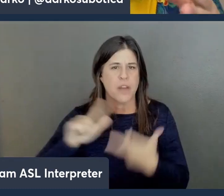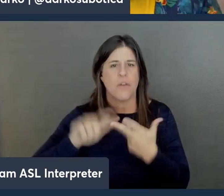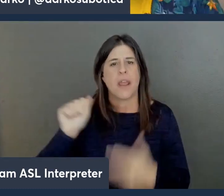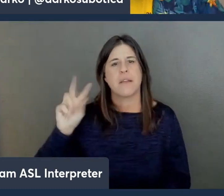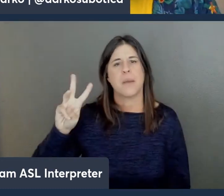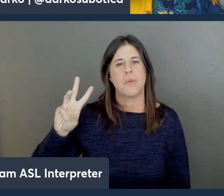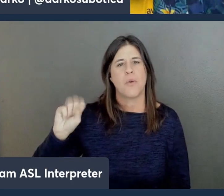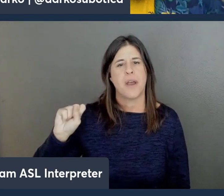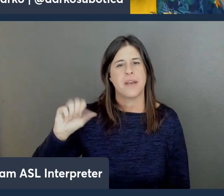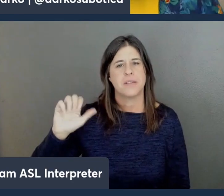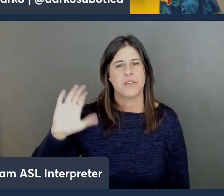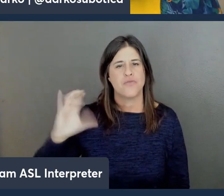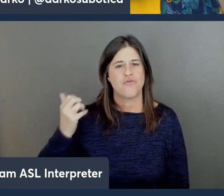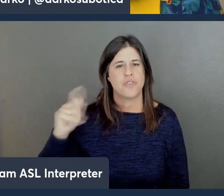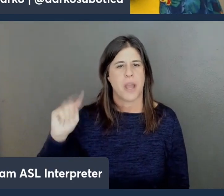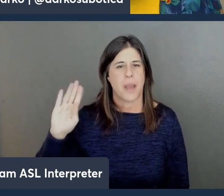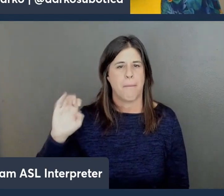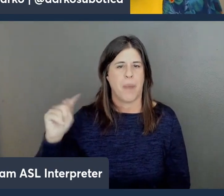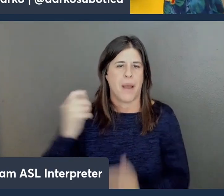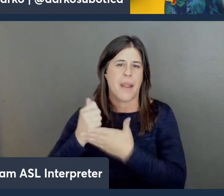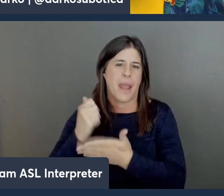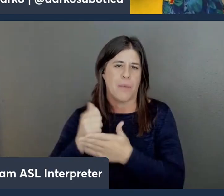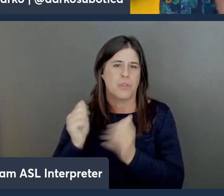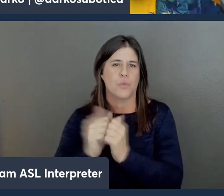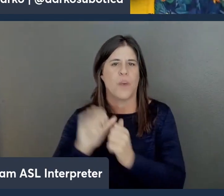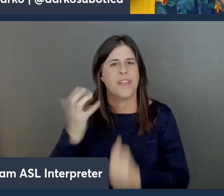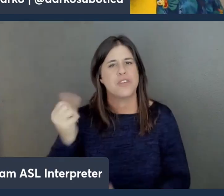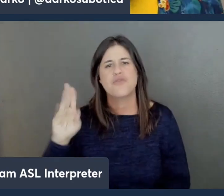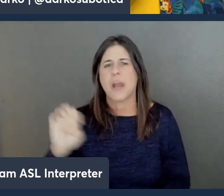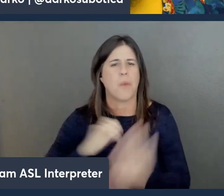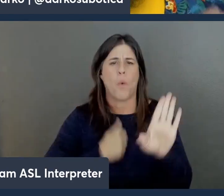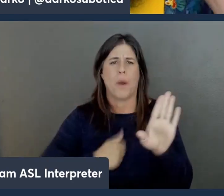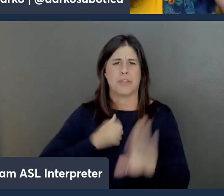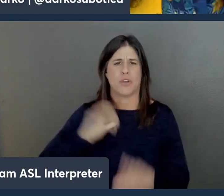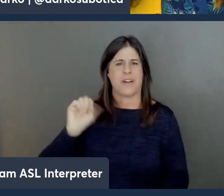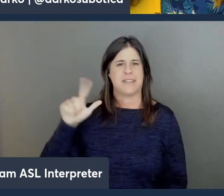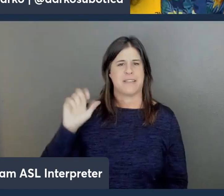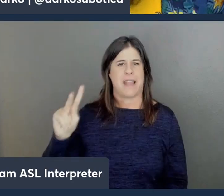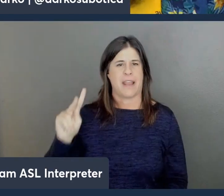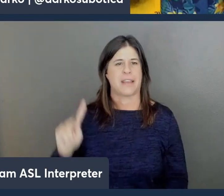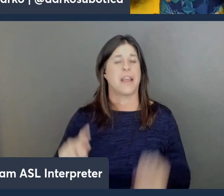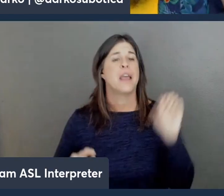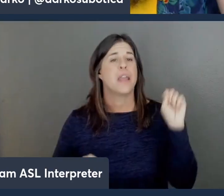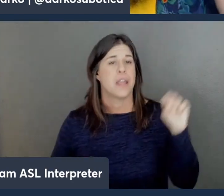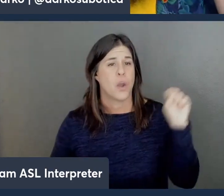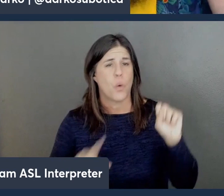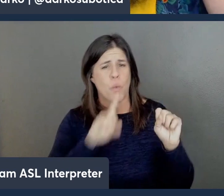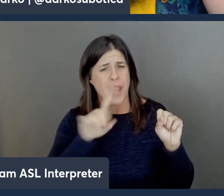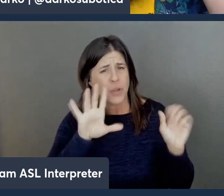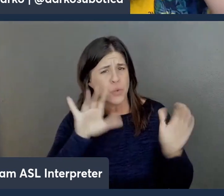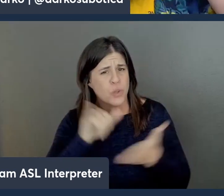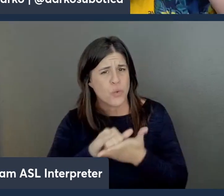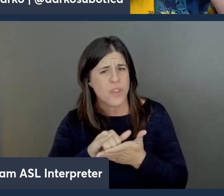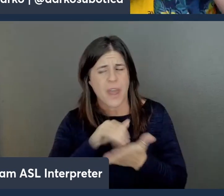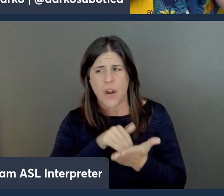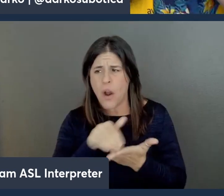through channels, such as a Chime. Yeah. We do that, actually do that a lot, do that a lot,